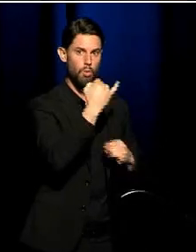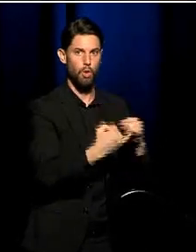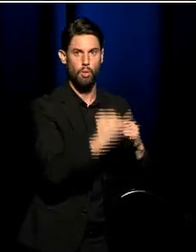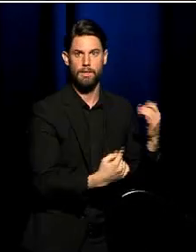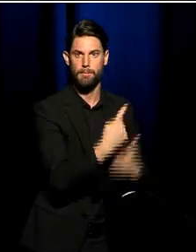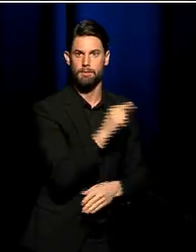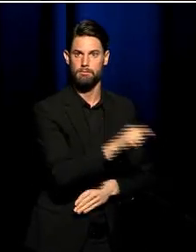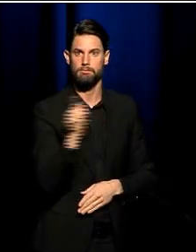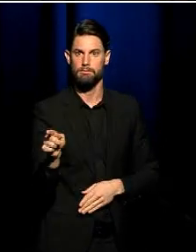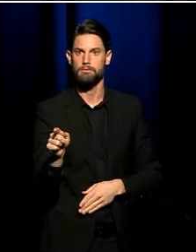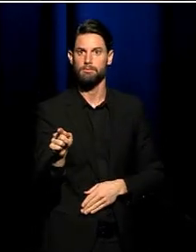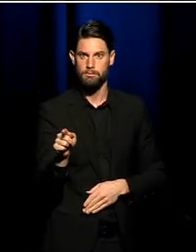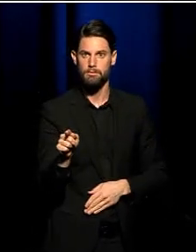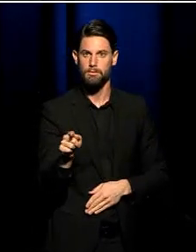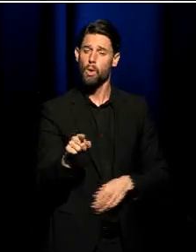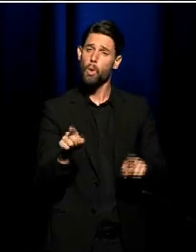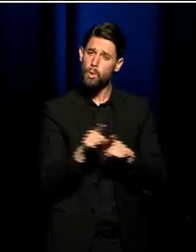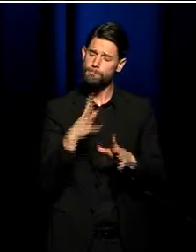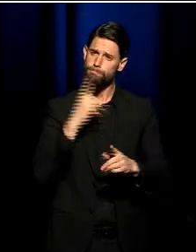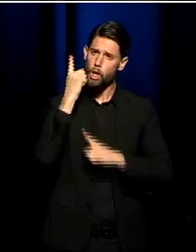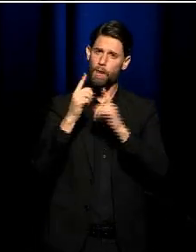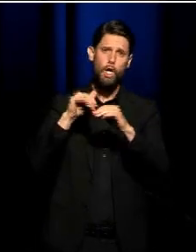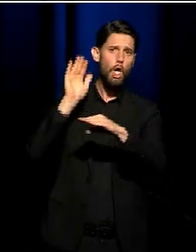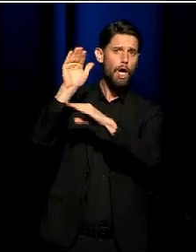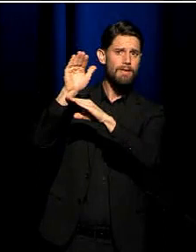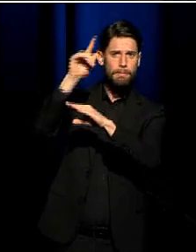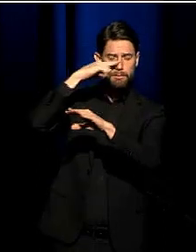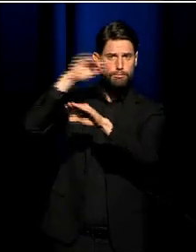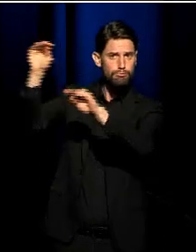disability’s experience as a migrant influences their experience of violence,